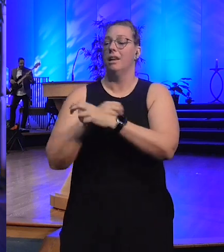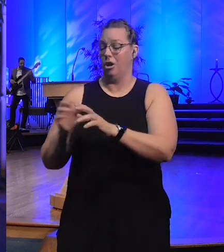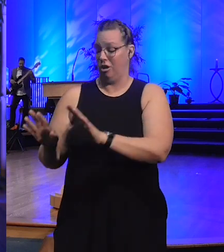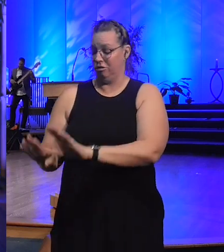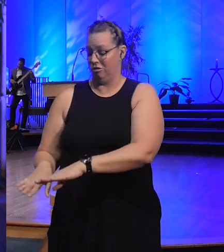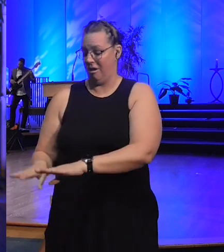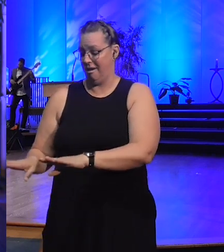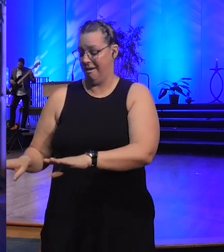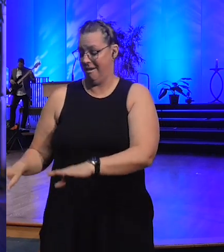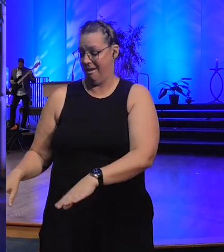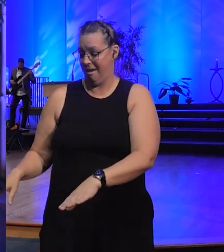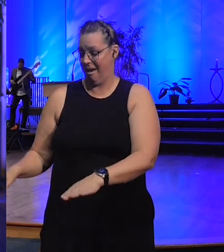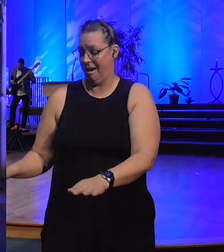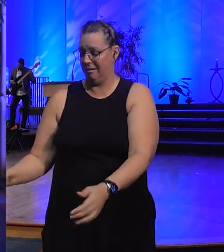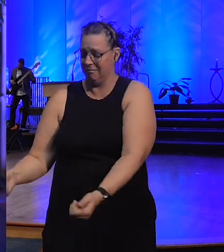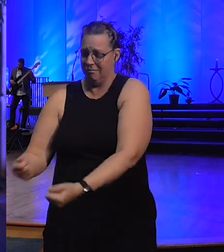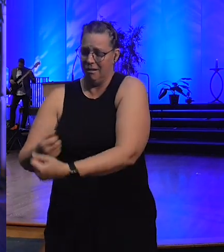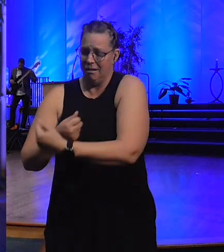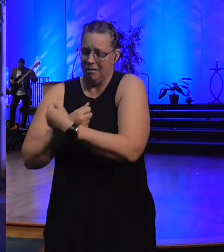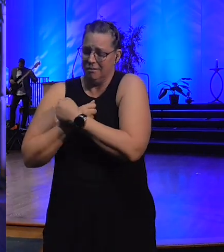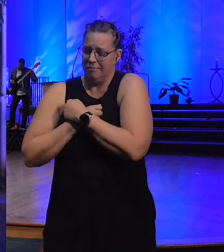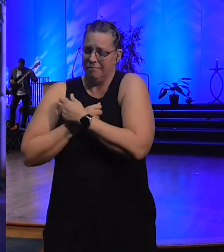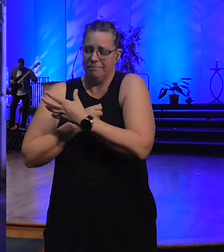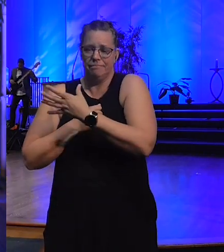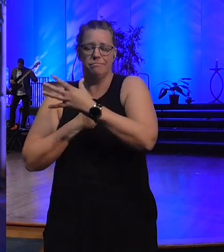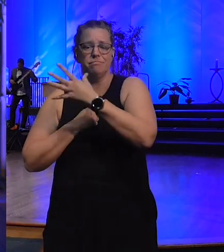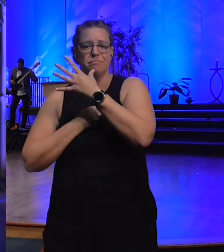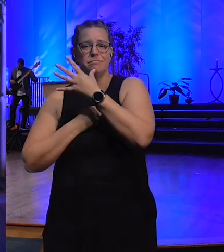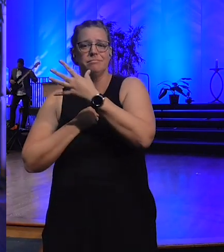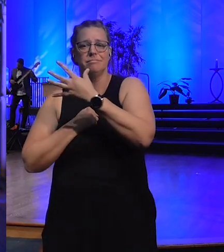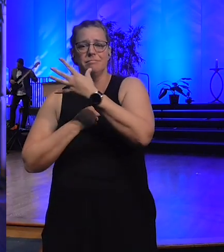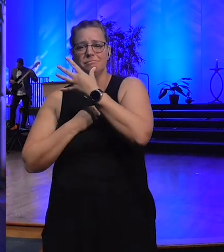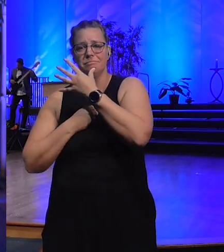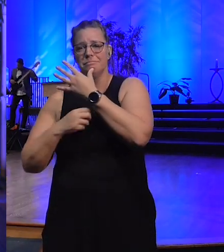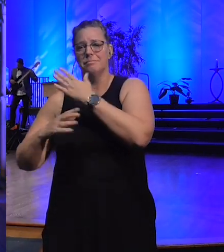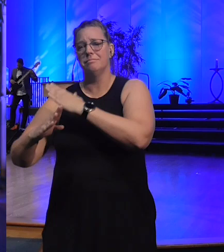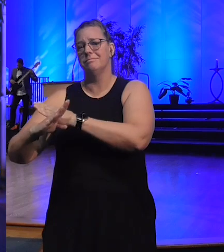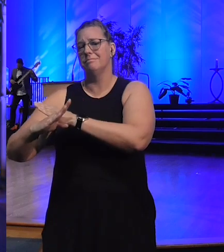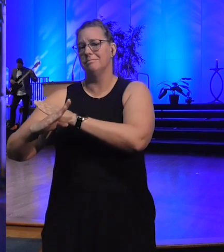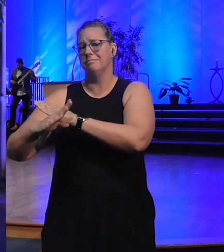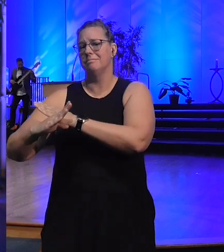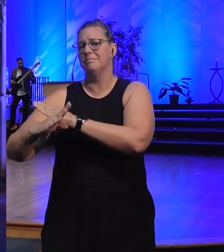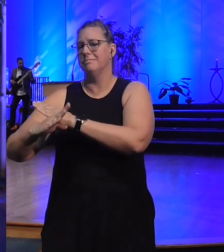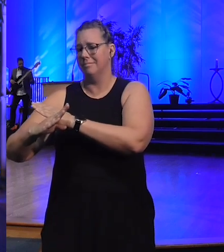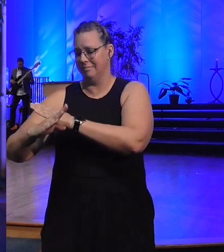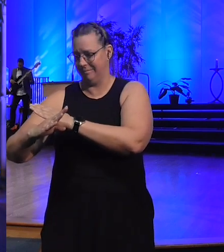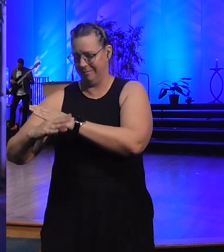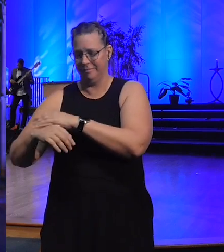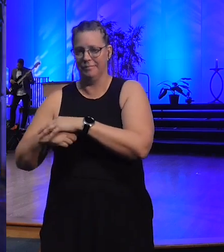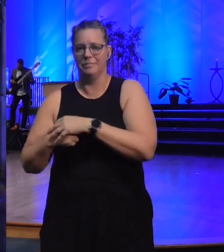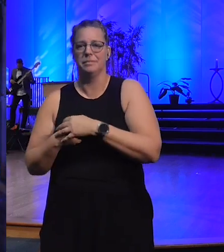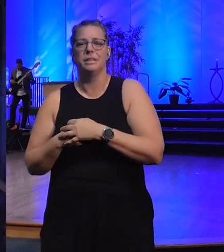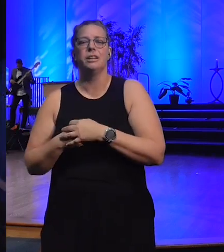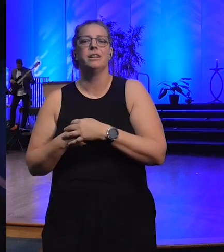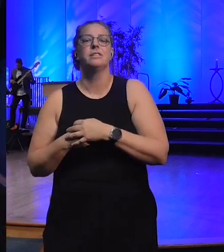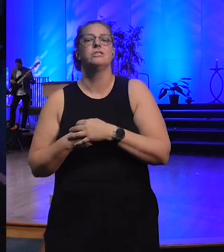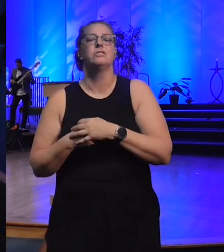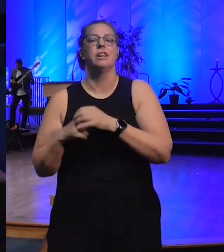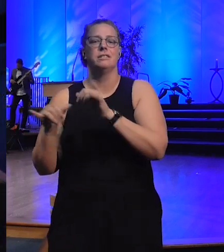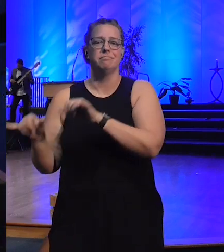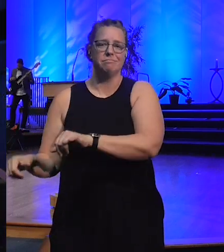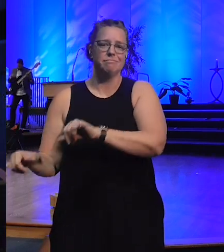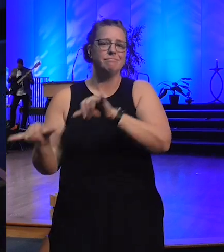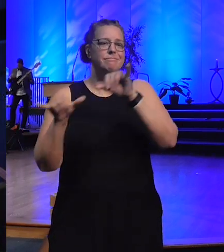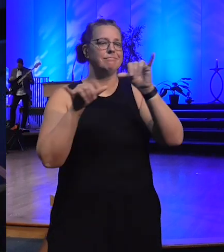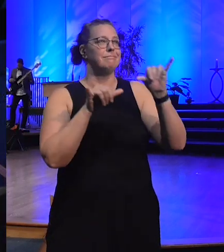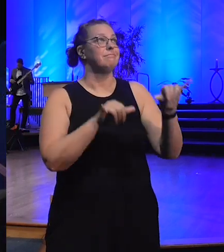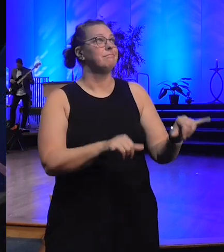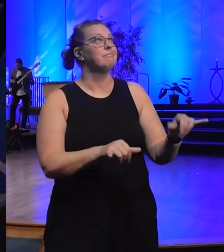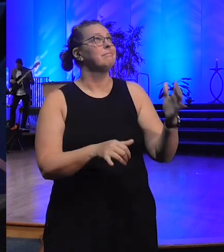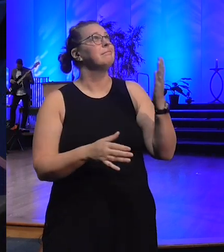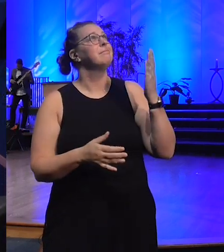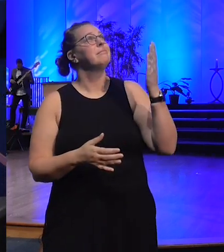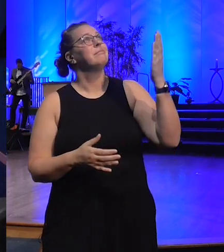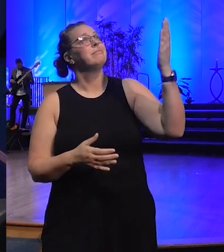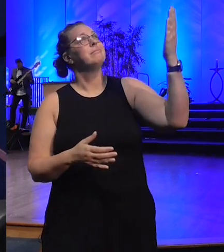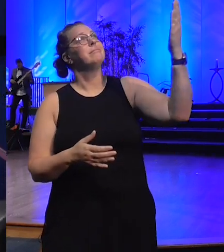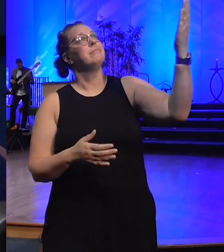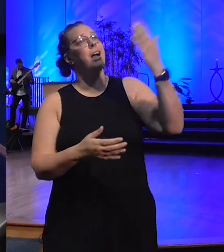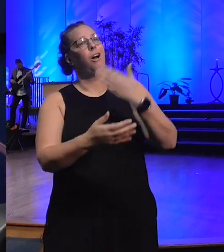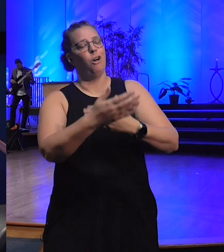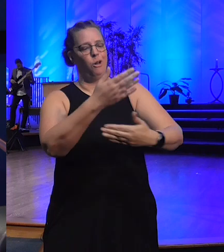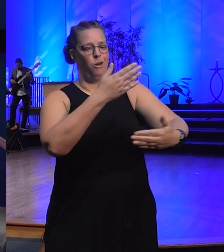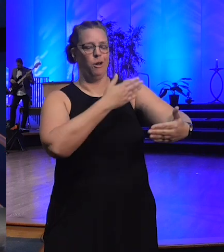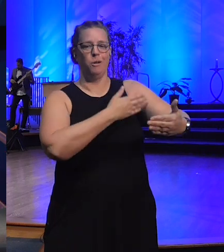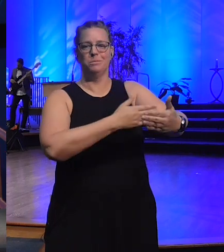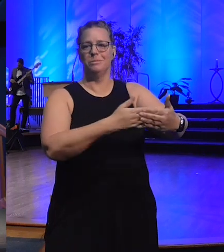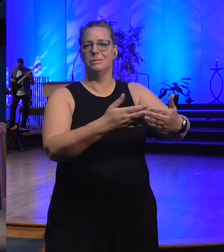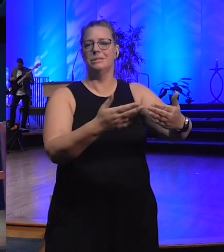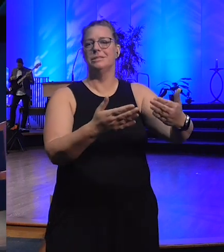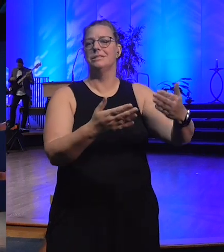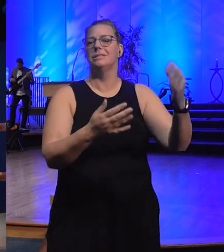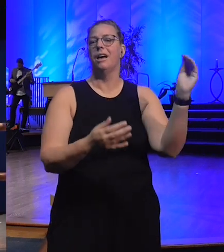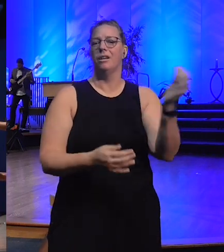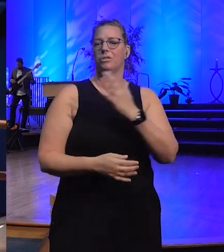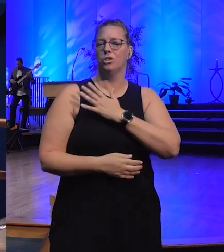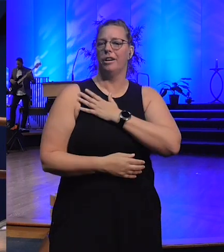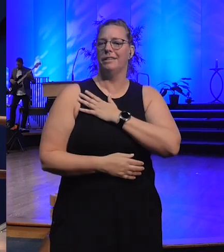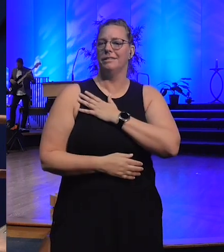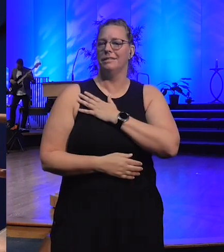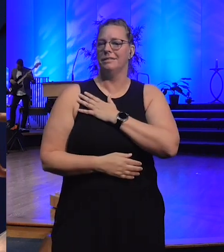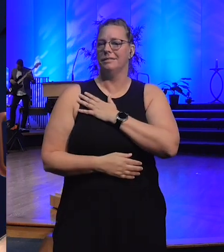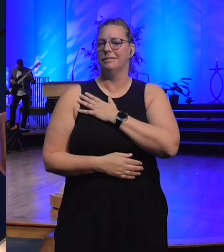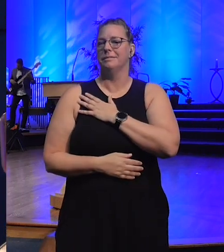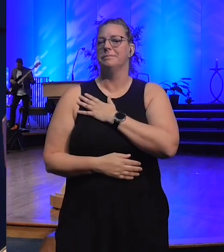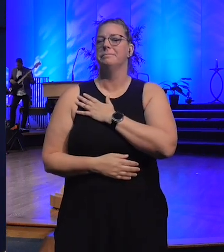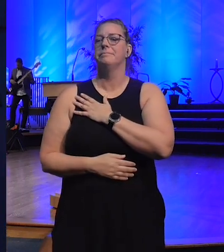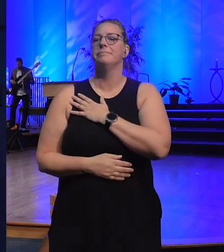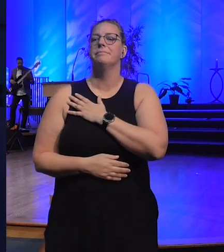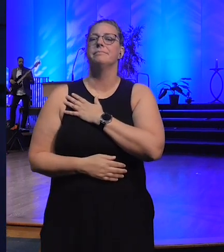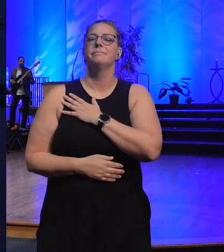like a child receives protection in a Mother's warming race you are held in the hands of Grace